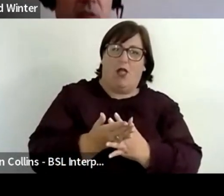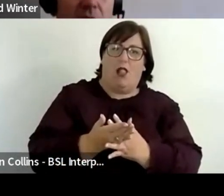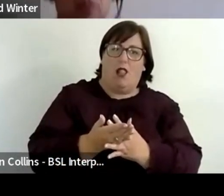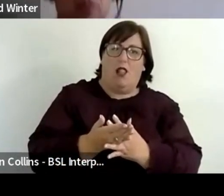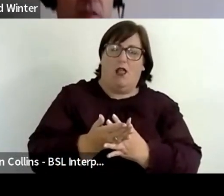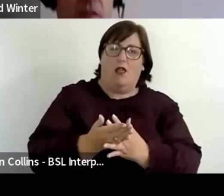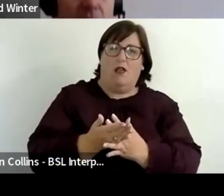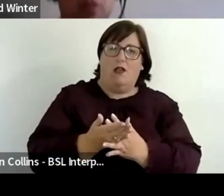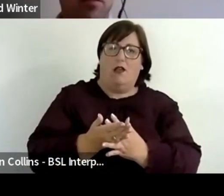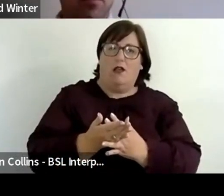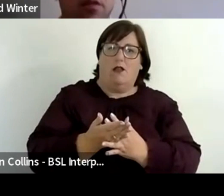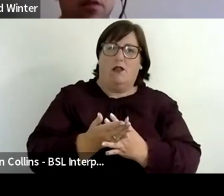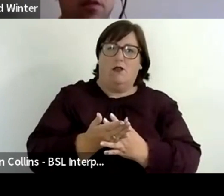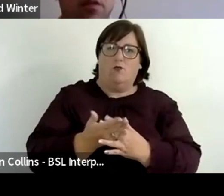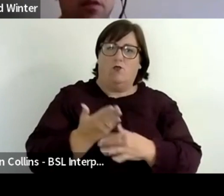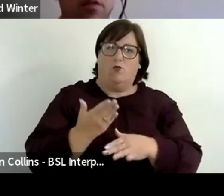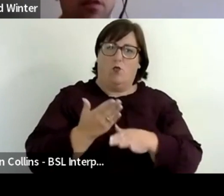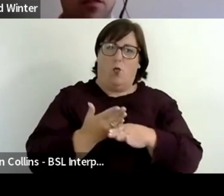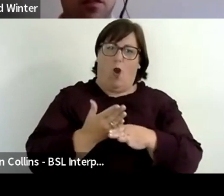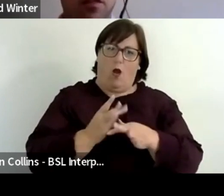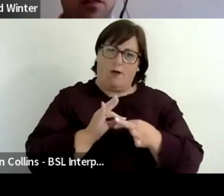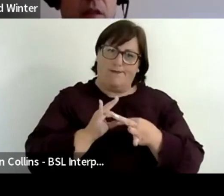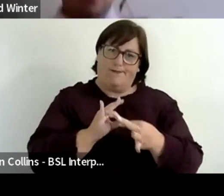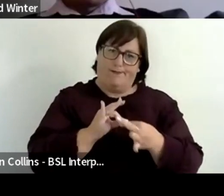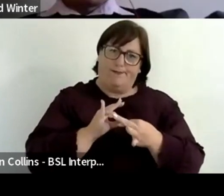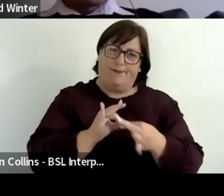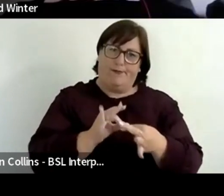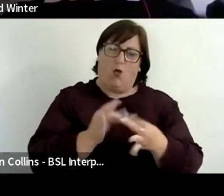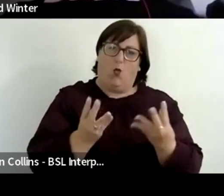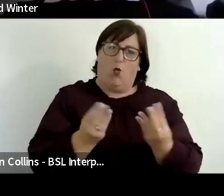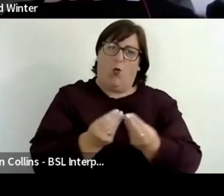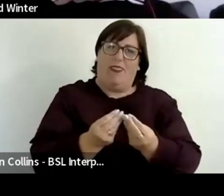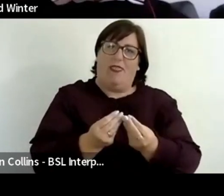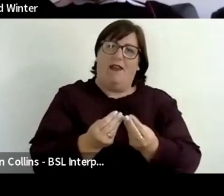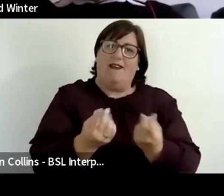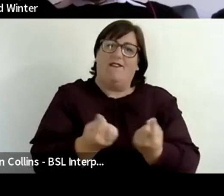We work with our facilities team to make sure that